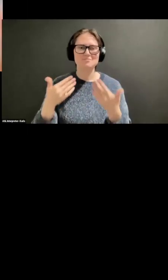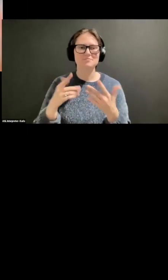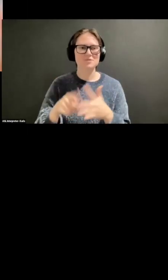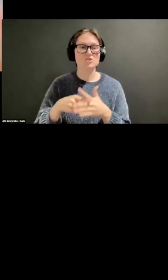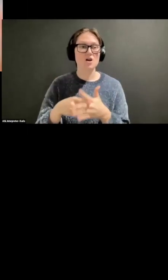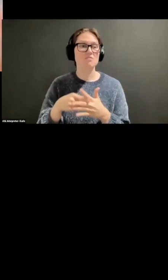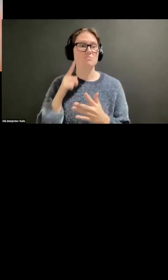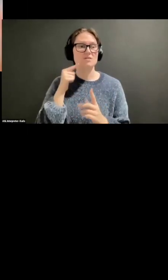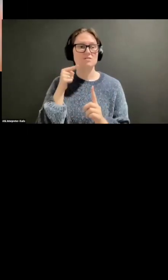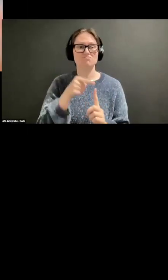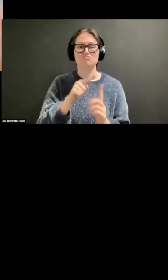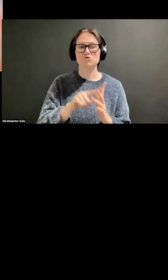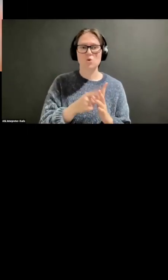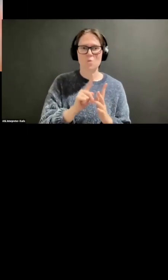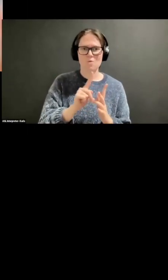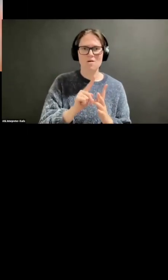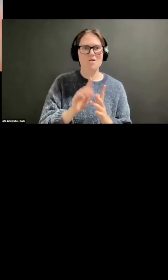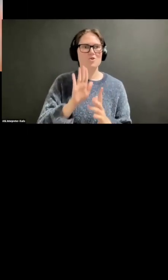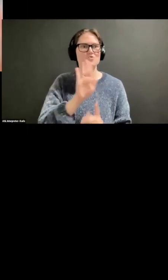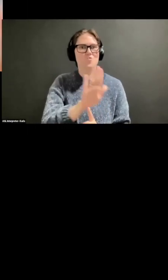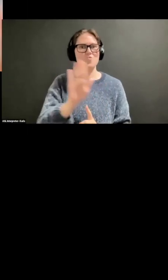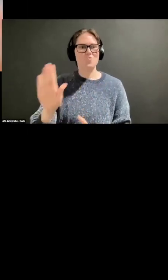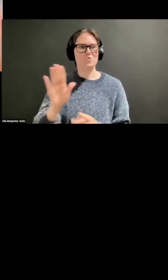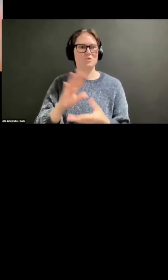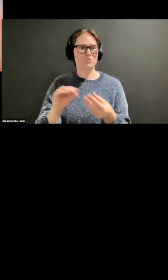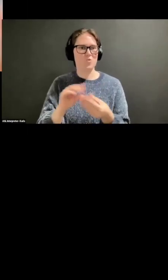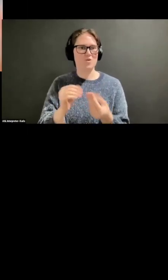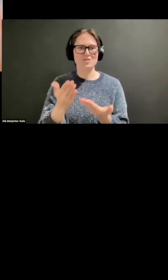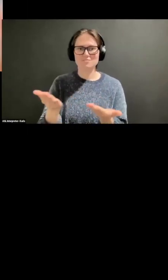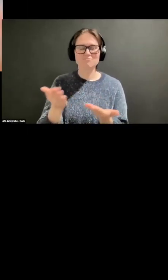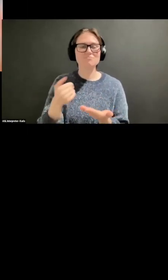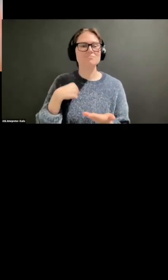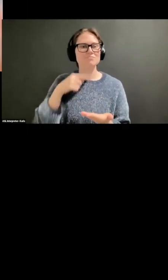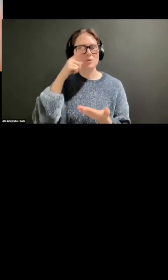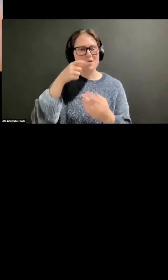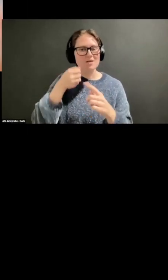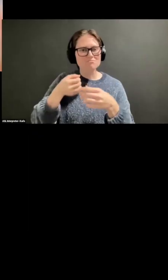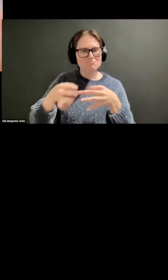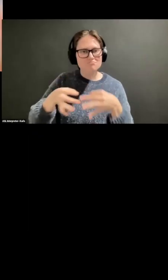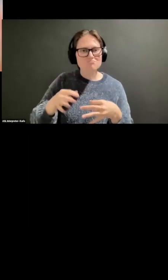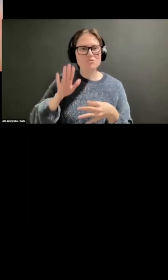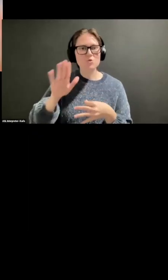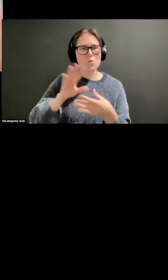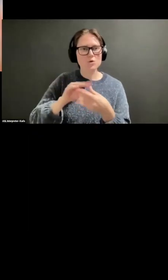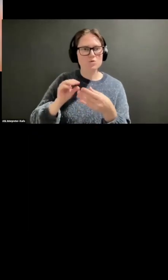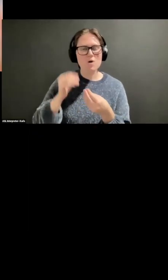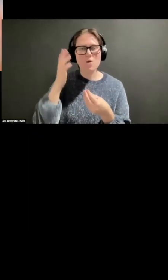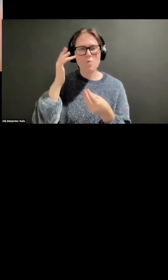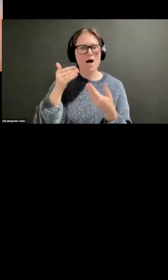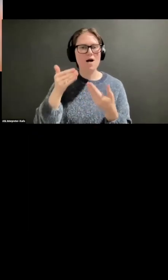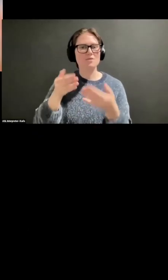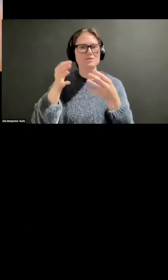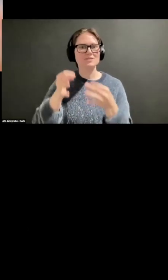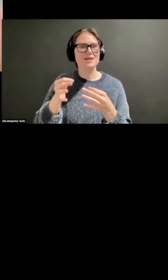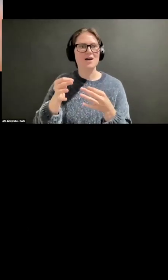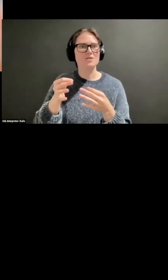started with each of your story. So could you tell us a bit about your story and why did you decide to build your family through adoption?